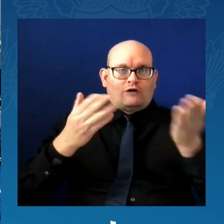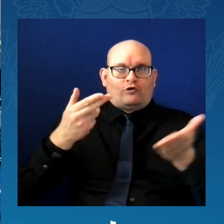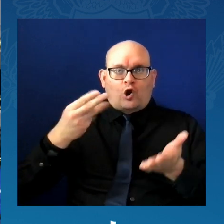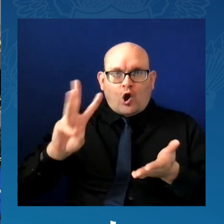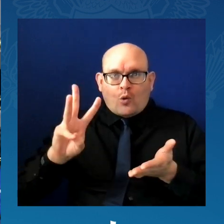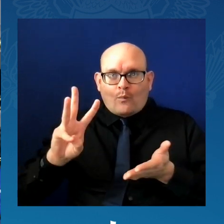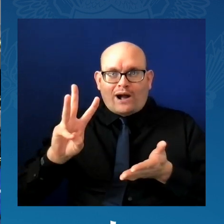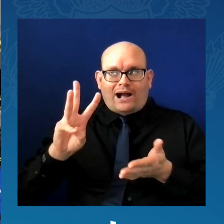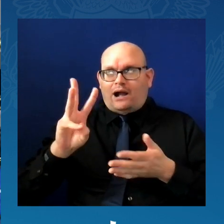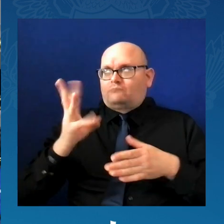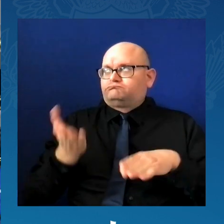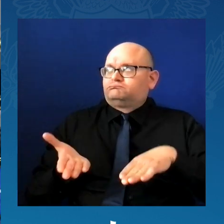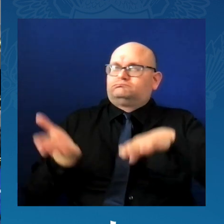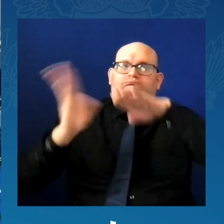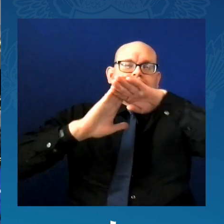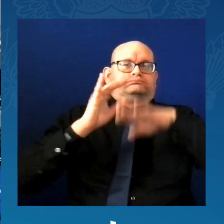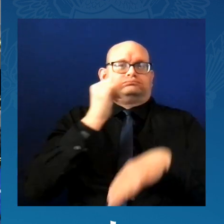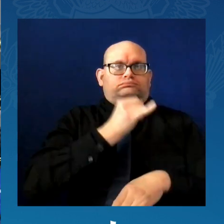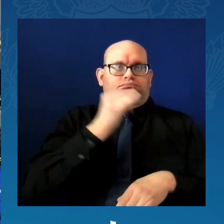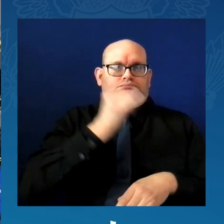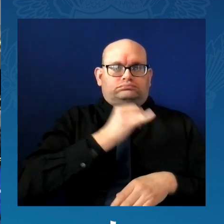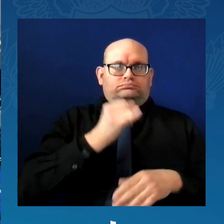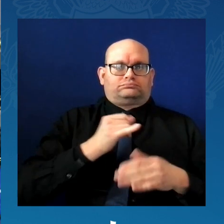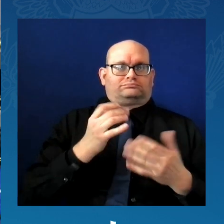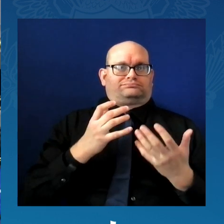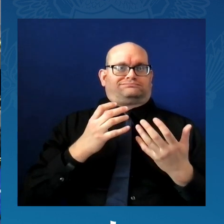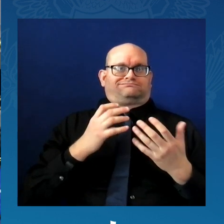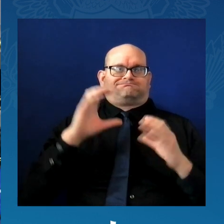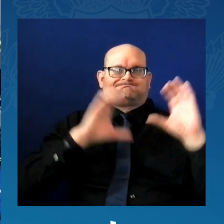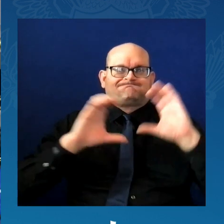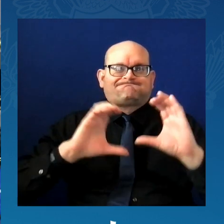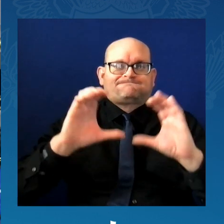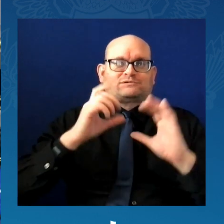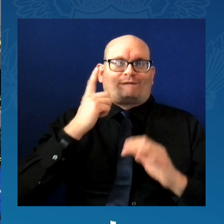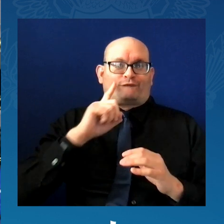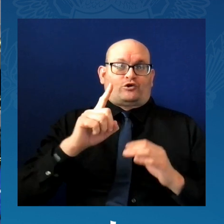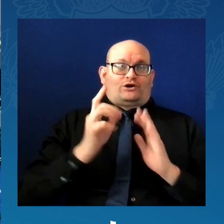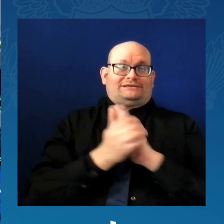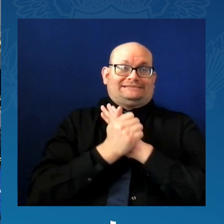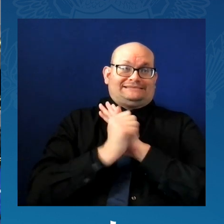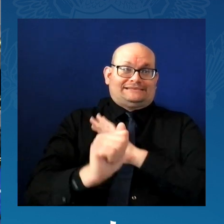and ongoing need for talent. I'd like to suggest three ways in which we need to think